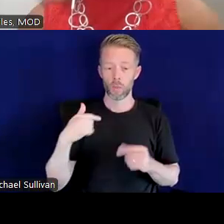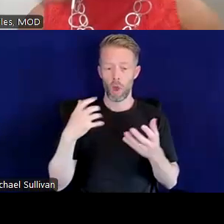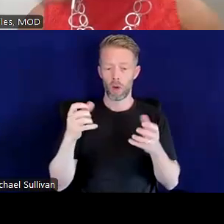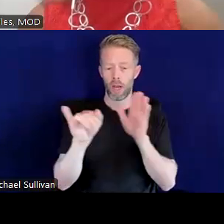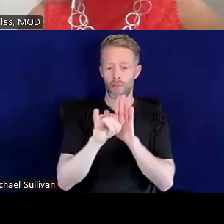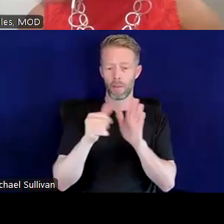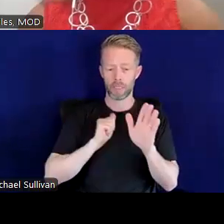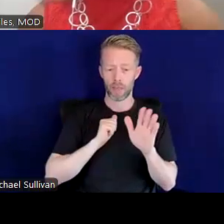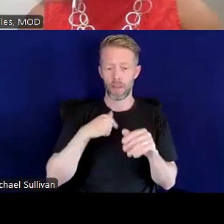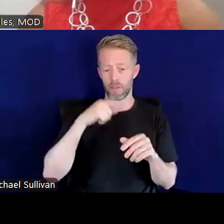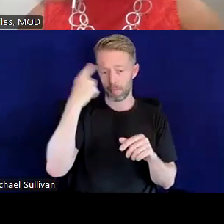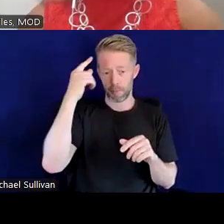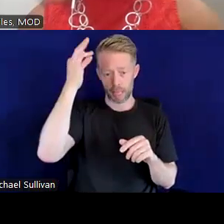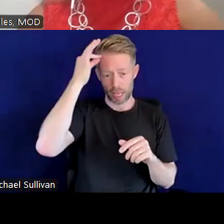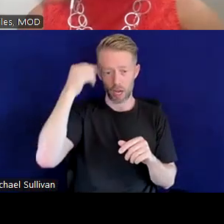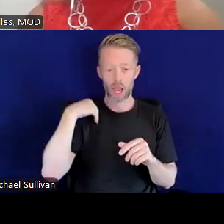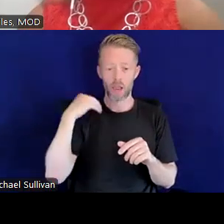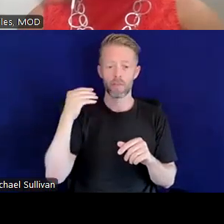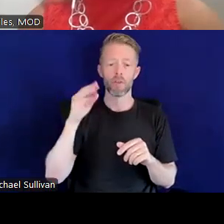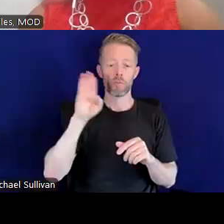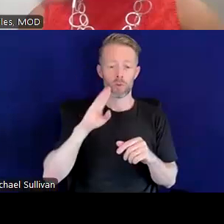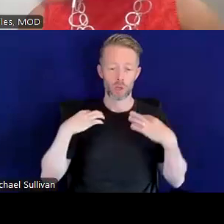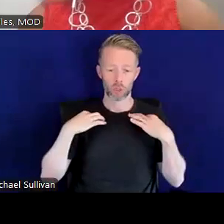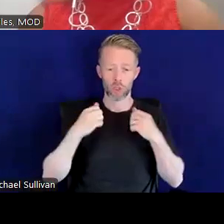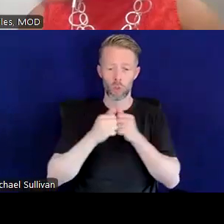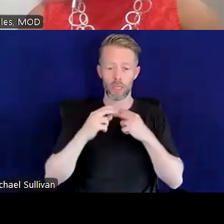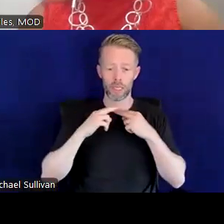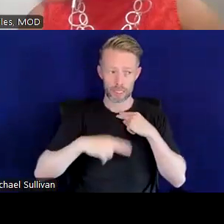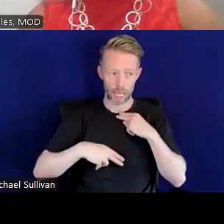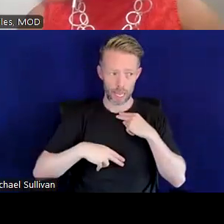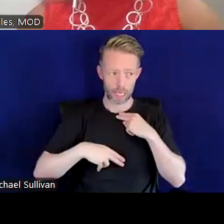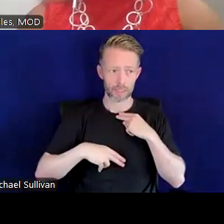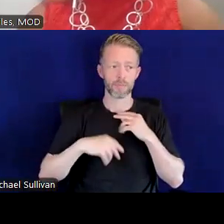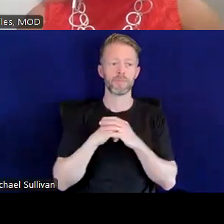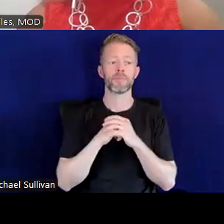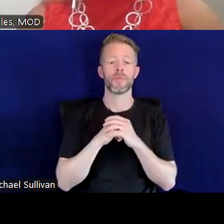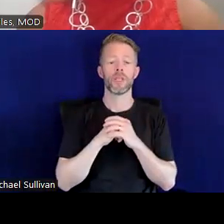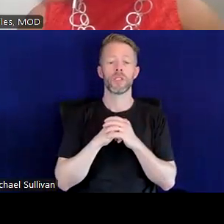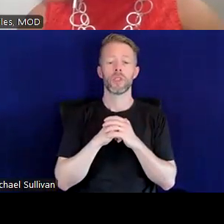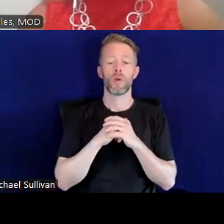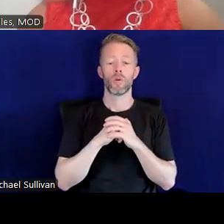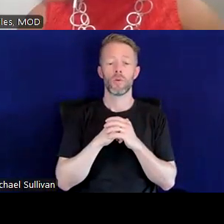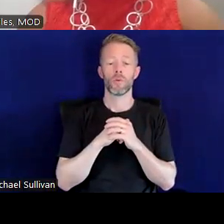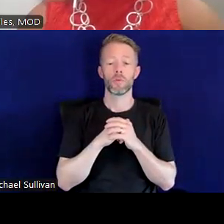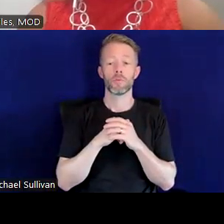wearing glasses and I'm wearing a brown shirt with a tie.